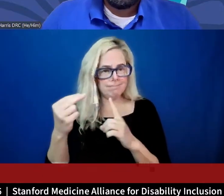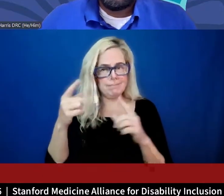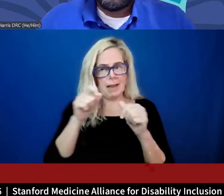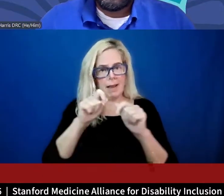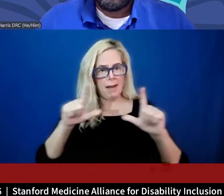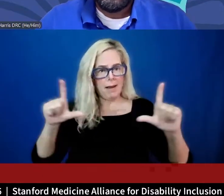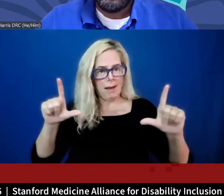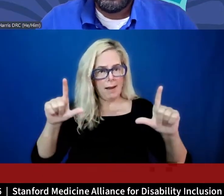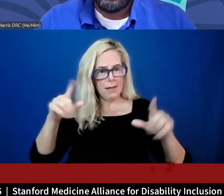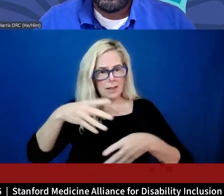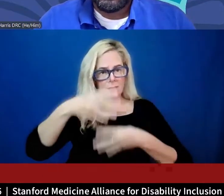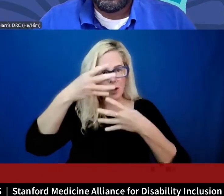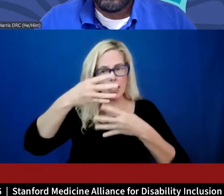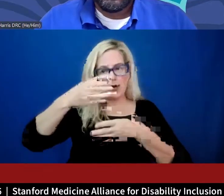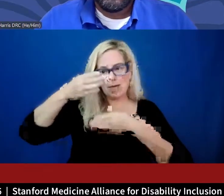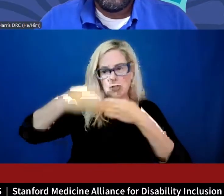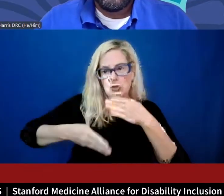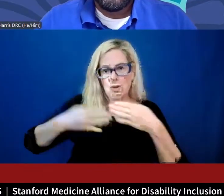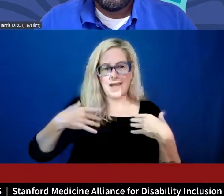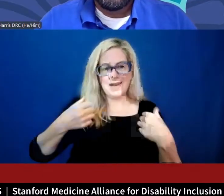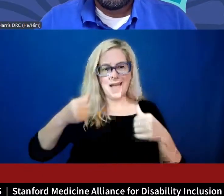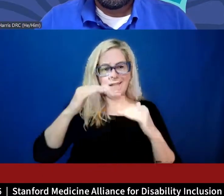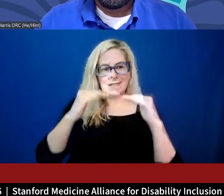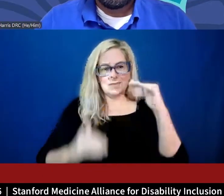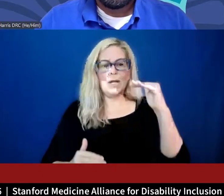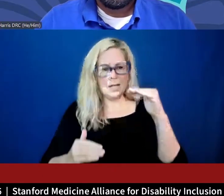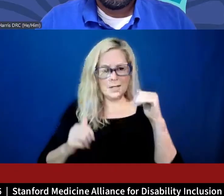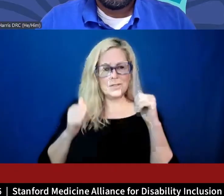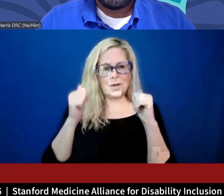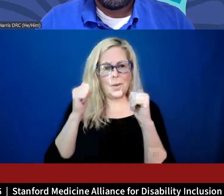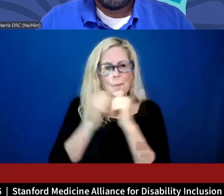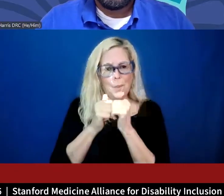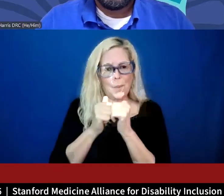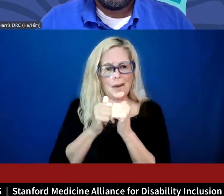disabilities specifically the section related to disability clinical care and competency training.